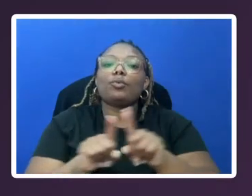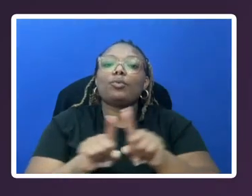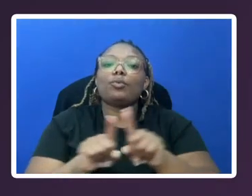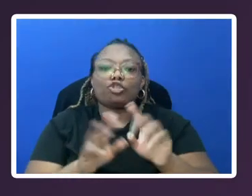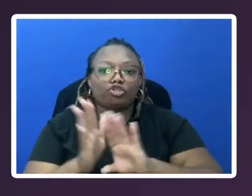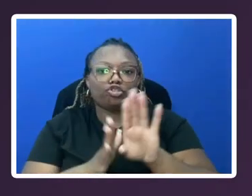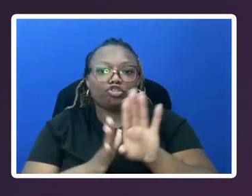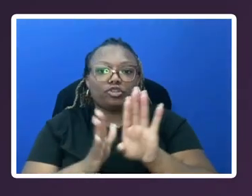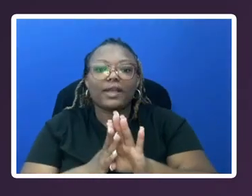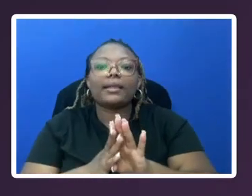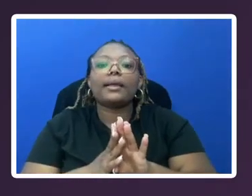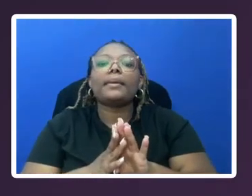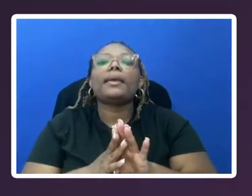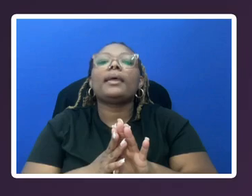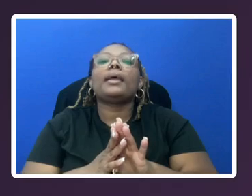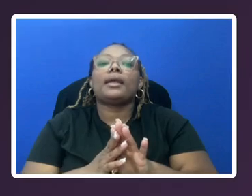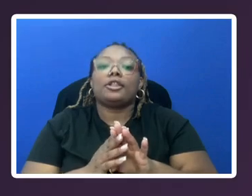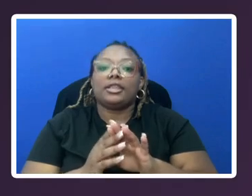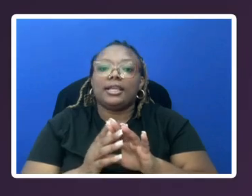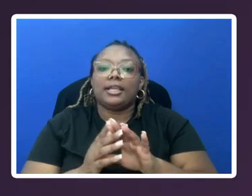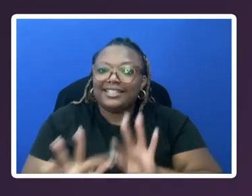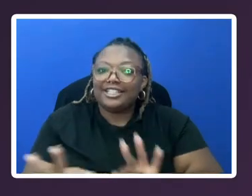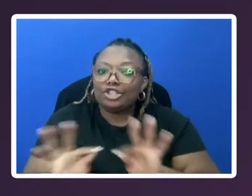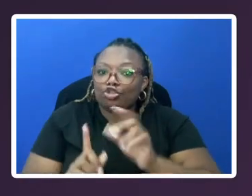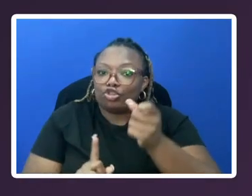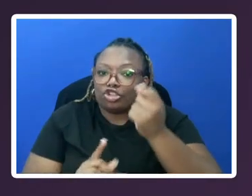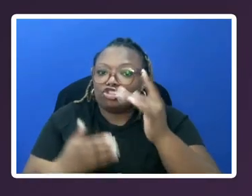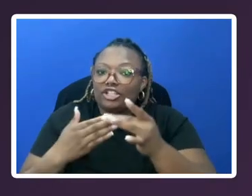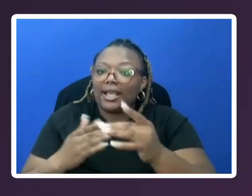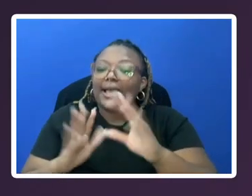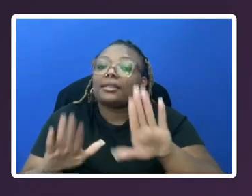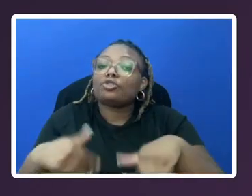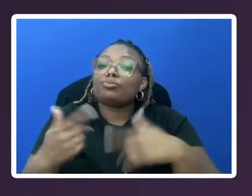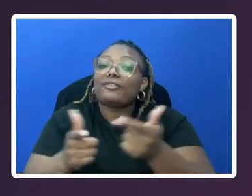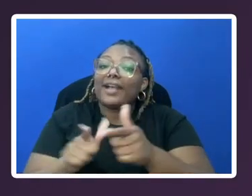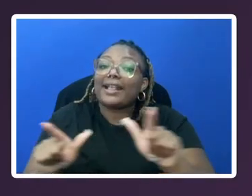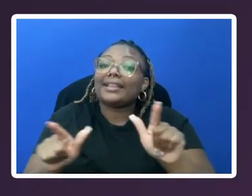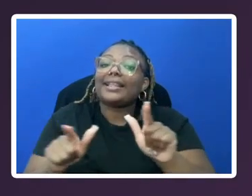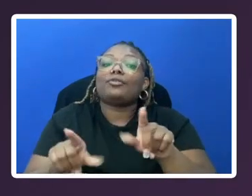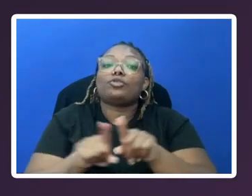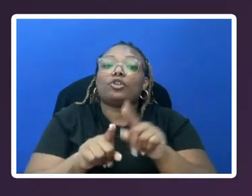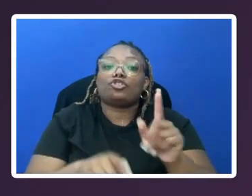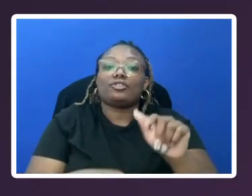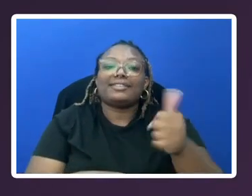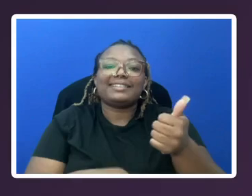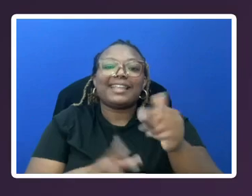Understandings Guide, which provides language and 10 key concepts to frame understanding of